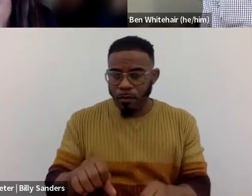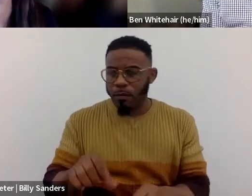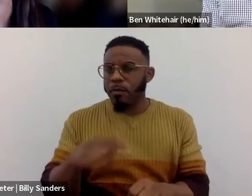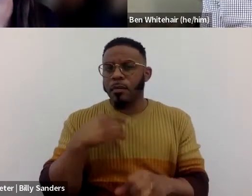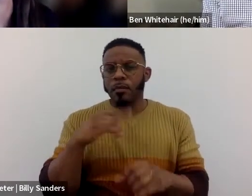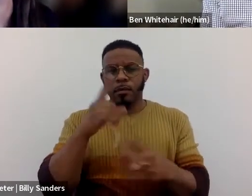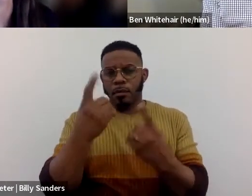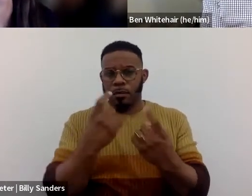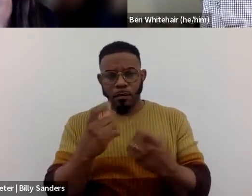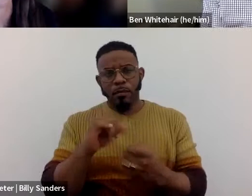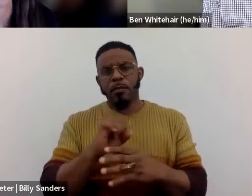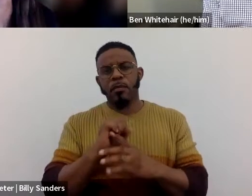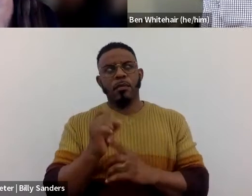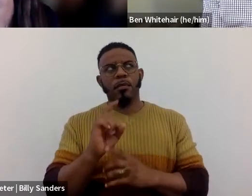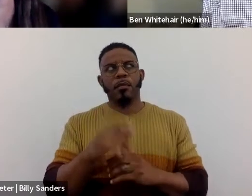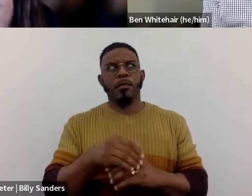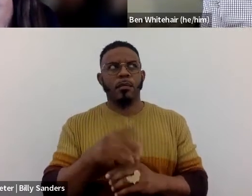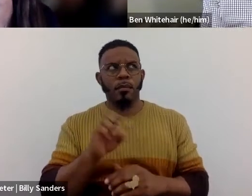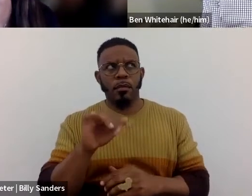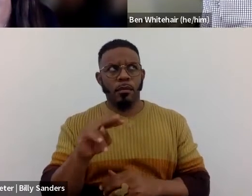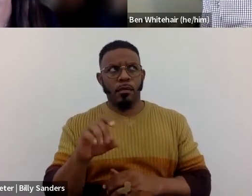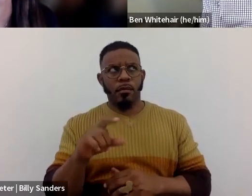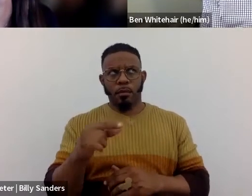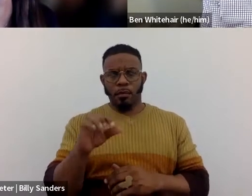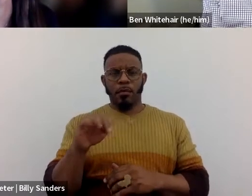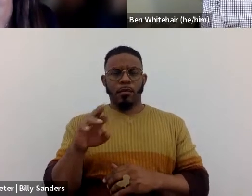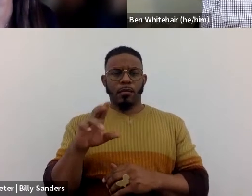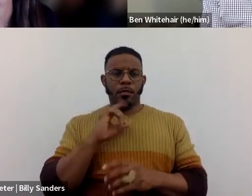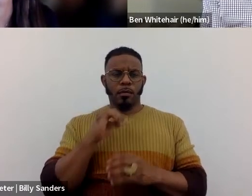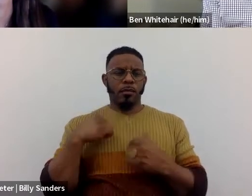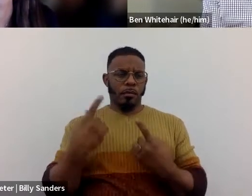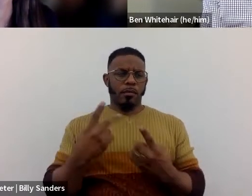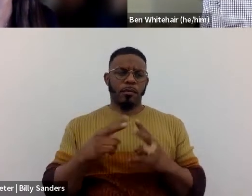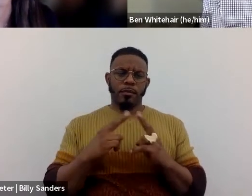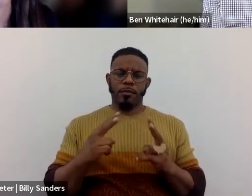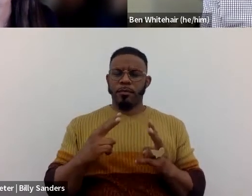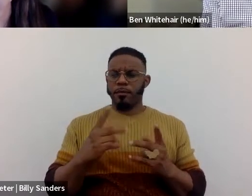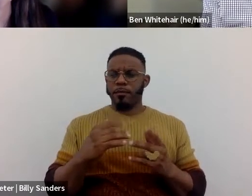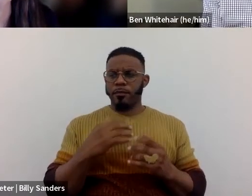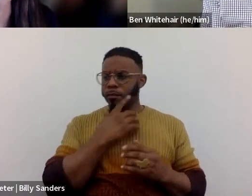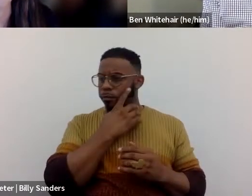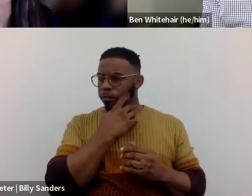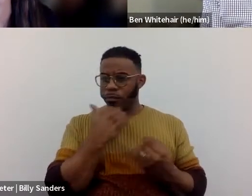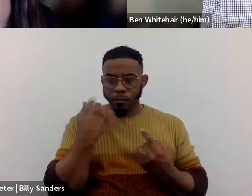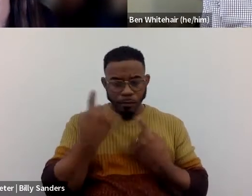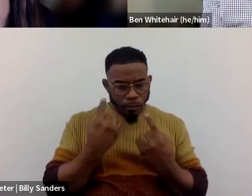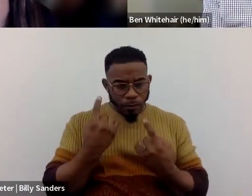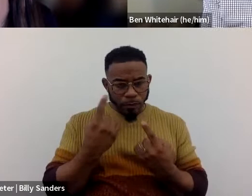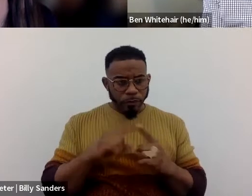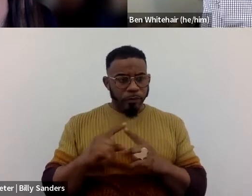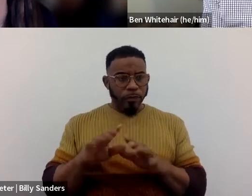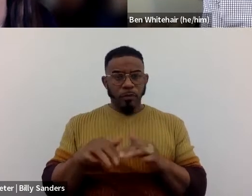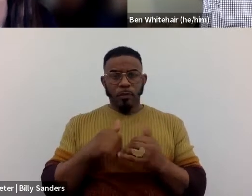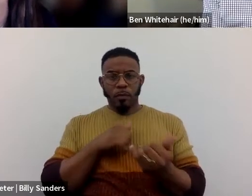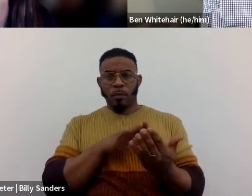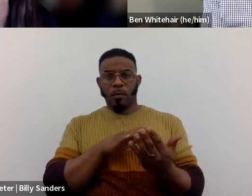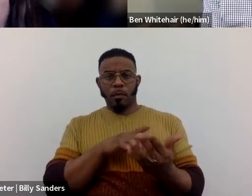that scenario where SAG-AFTRA has really been very thoughtful as to how to approach the different models,